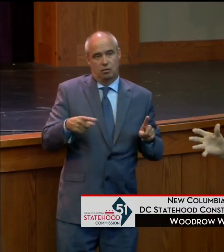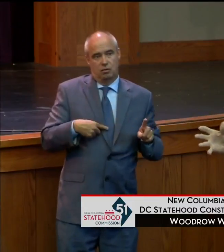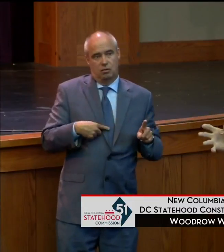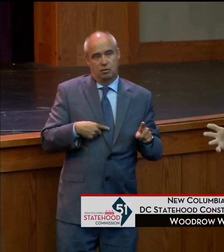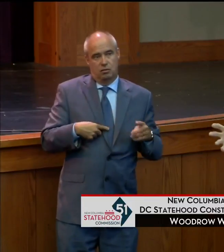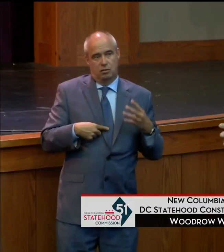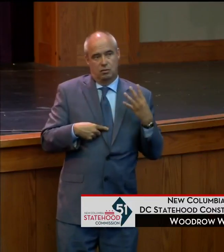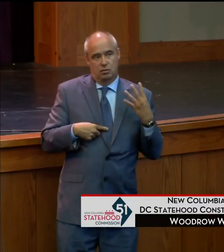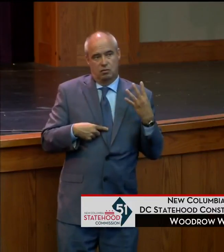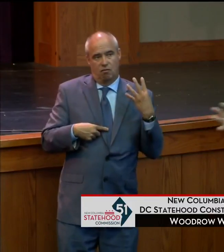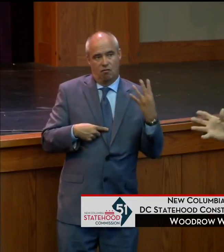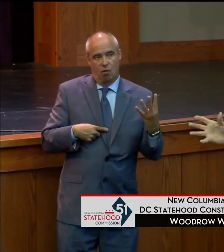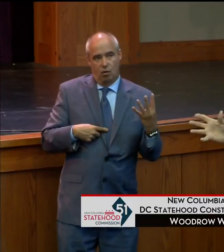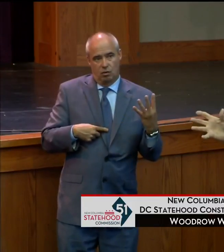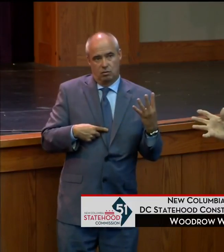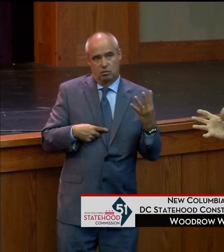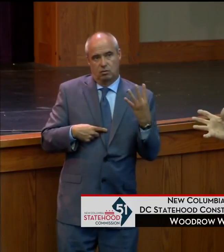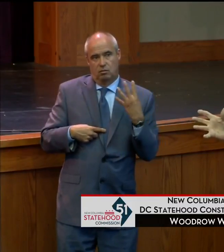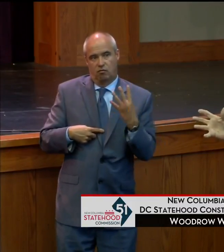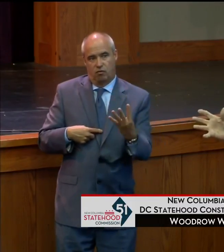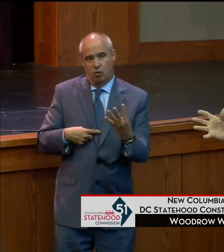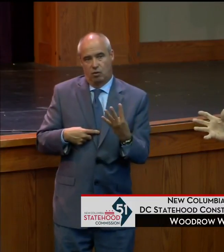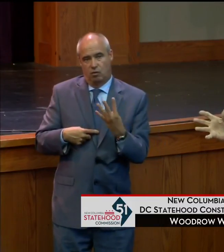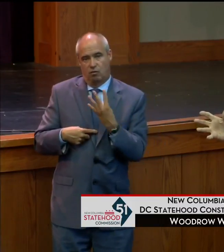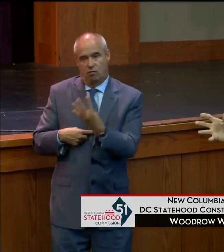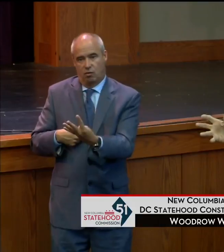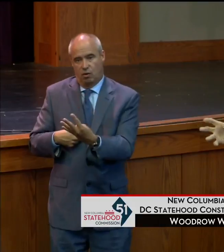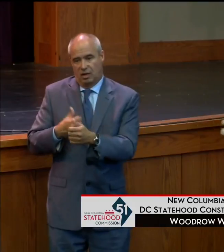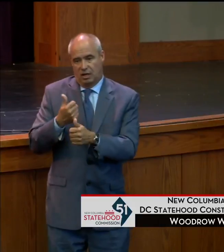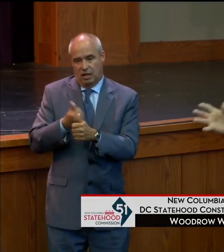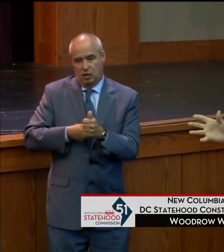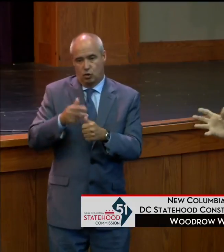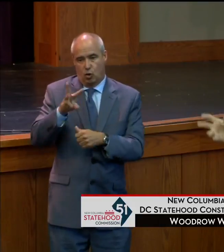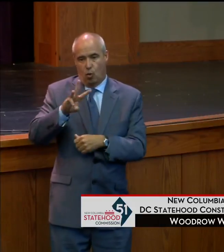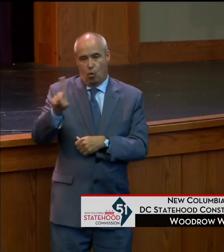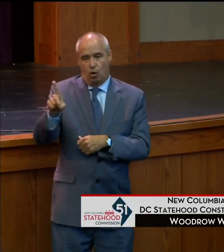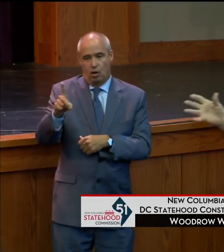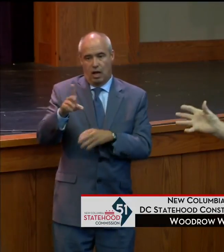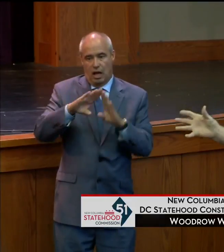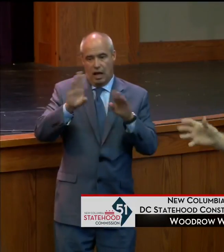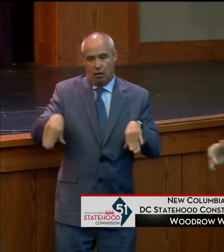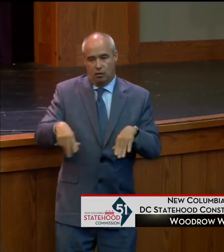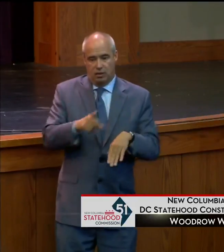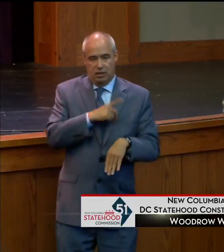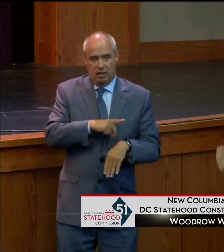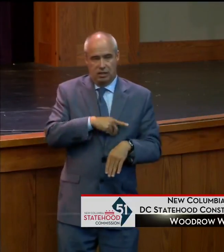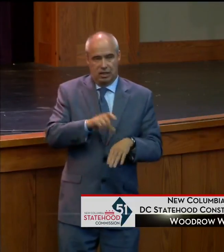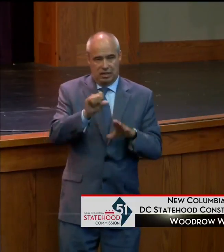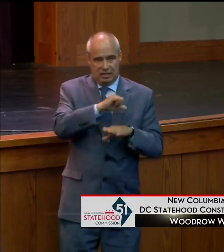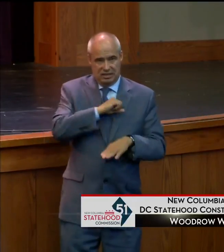REPRESENTATIVES FROM EACH WARD TO BE IN THE HOUSE OF DELEGATES AND IN THE SENATE. THANK YOU.